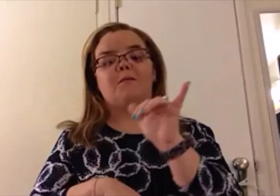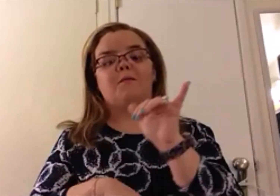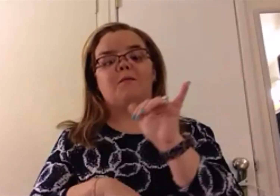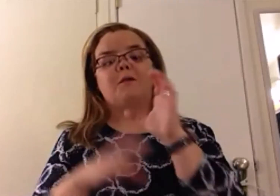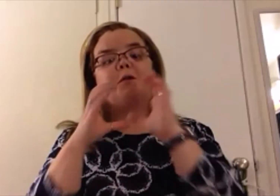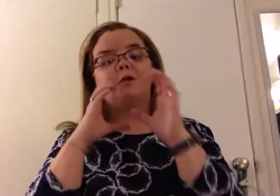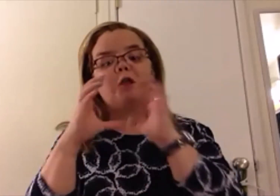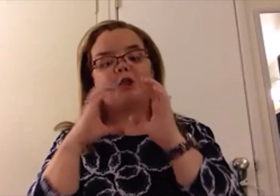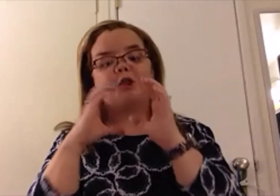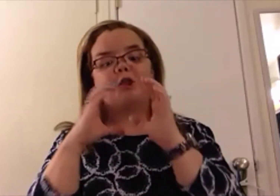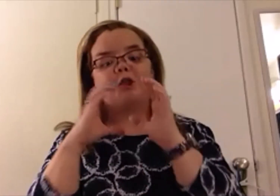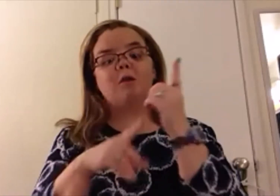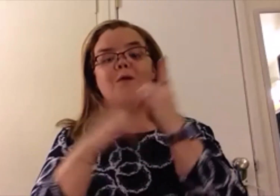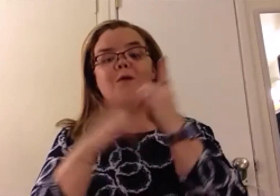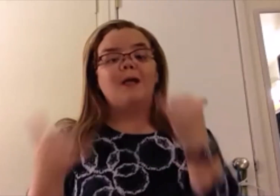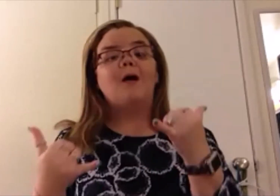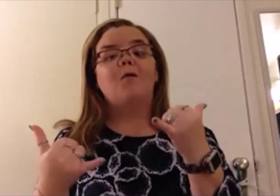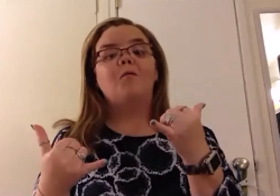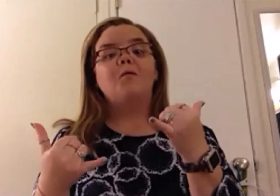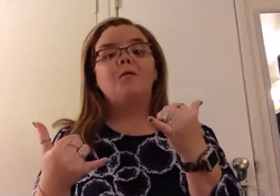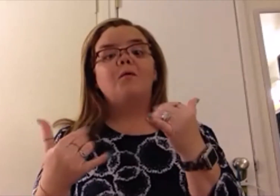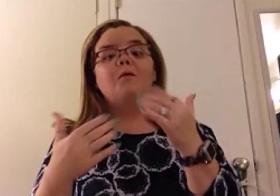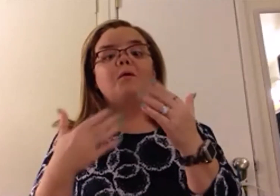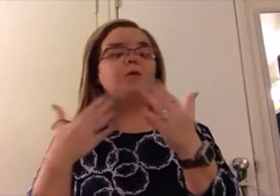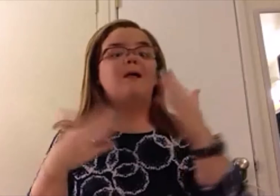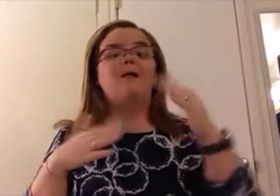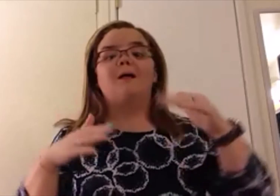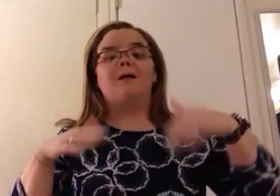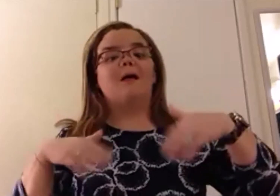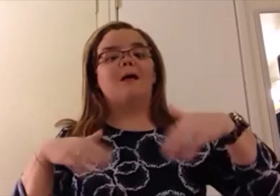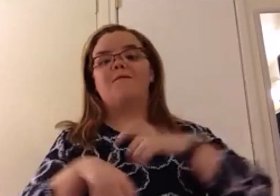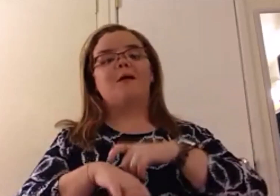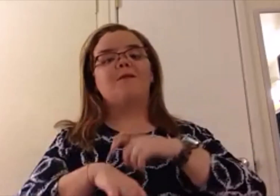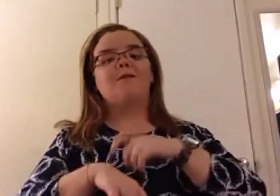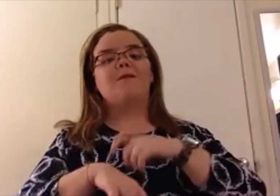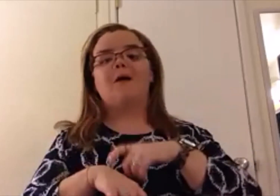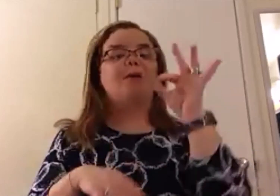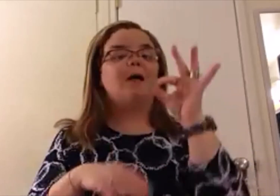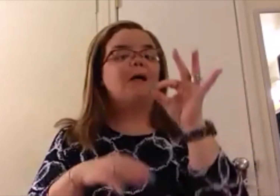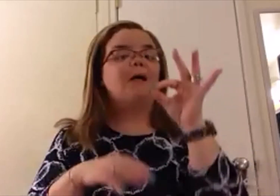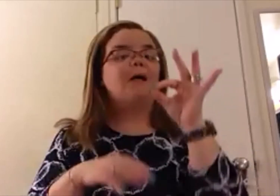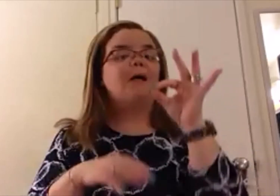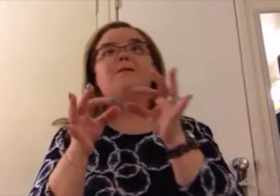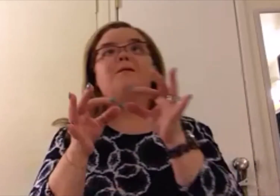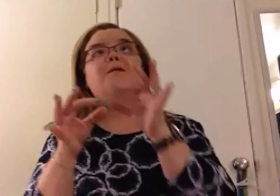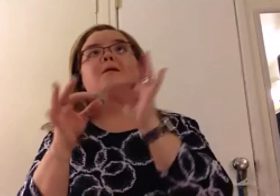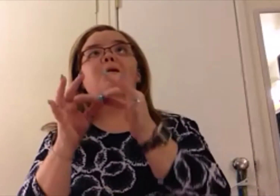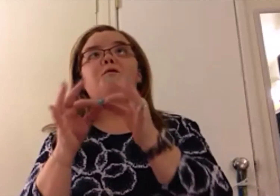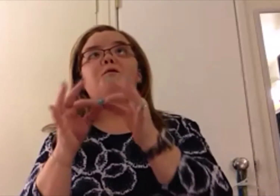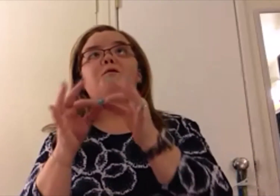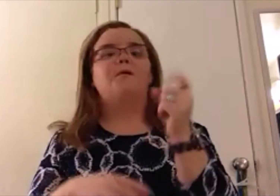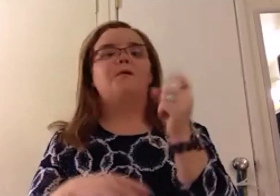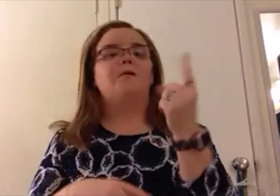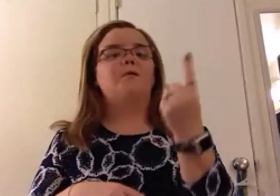communication right now you may not have had time to find like an interpreter or something